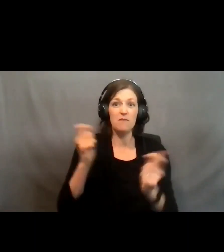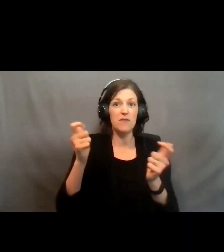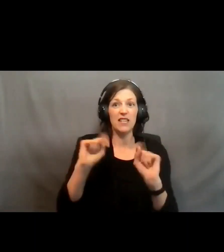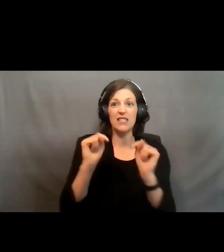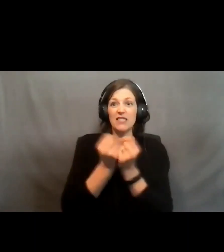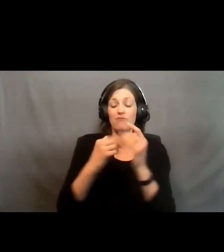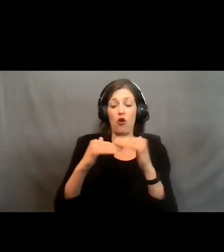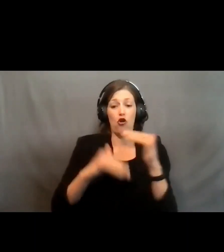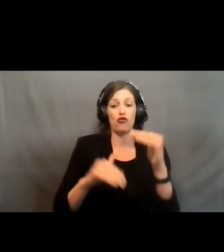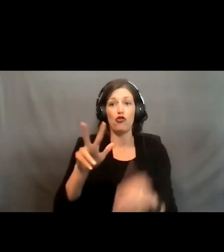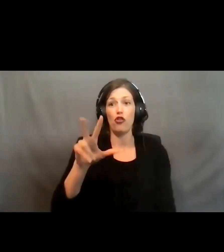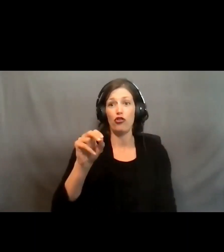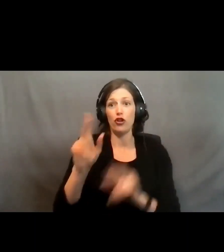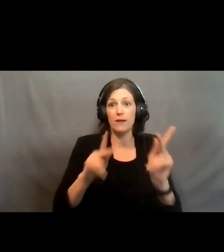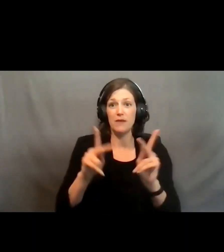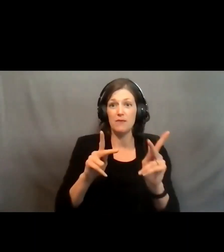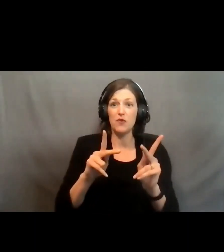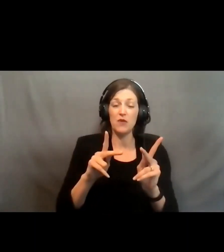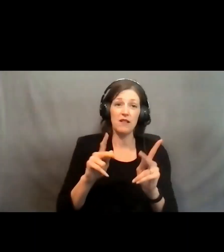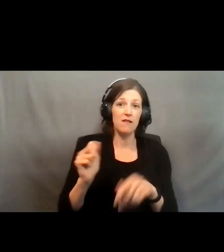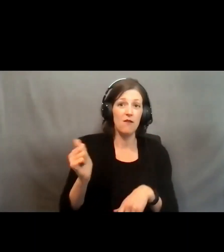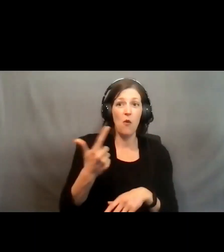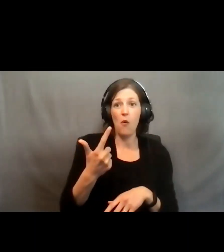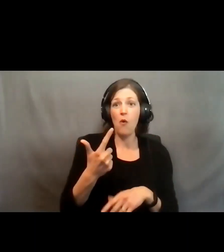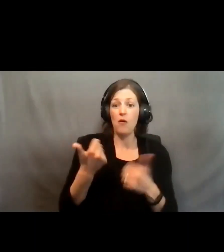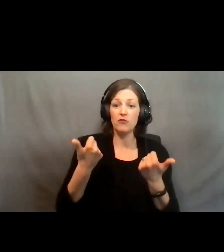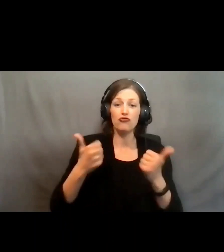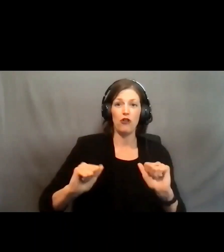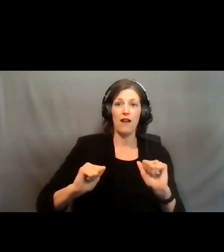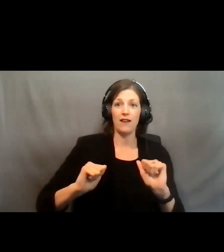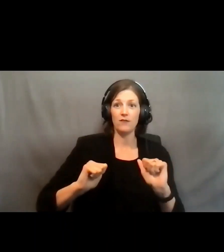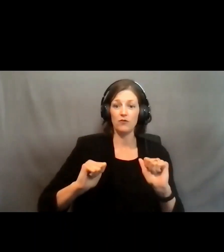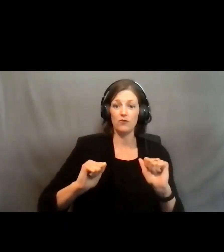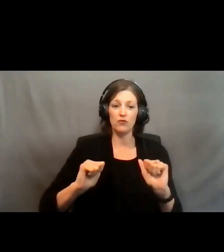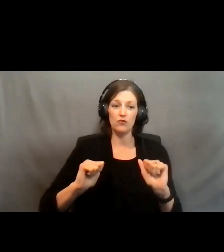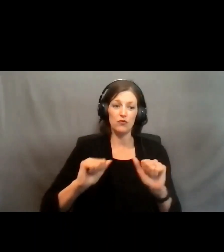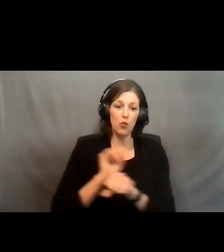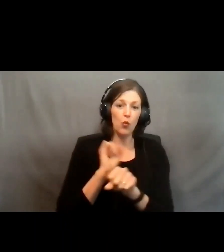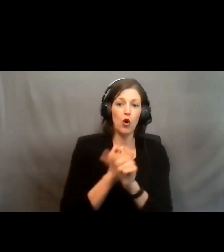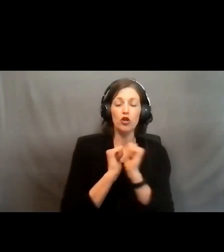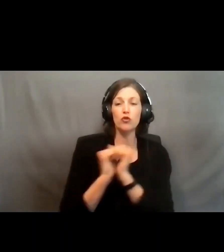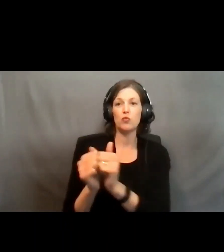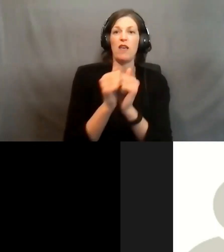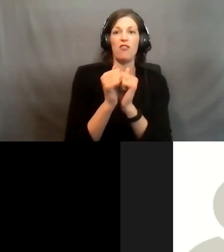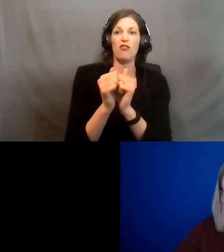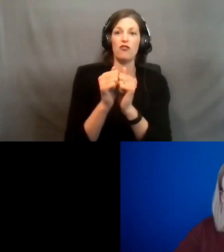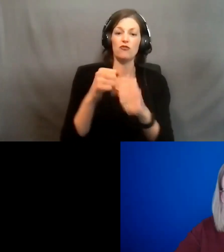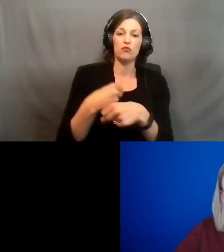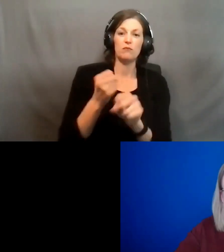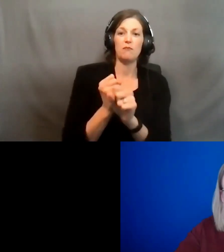13:46:06 we have all pulled together to make this grand meeting a grand success. We have